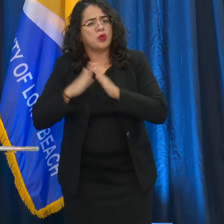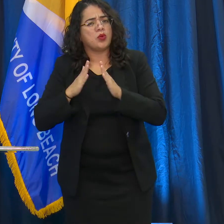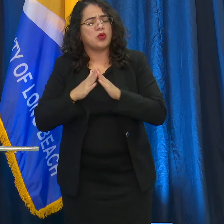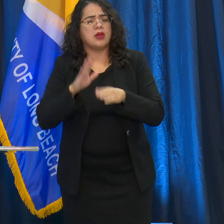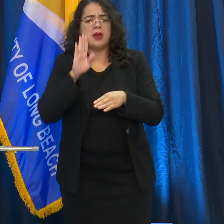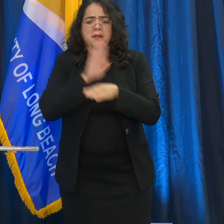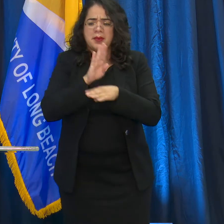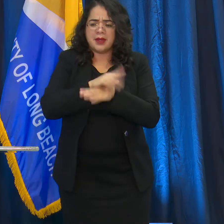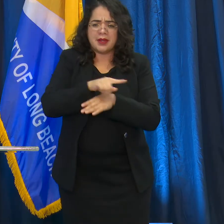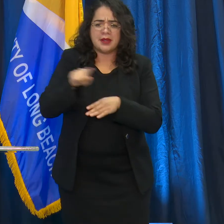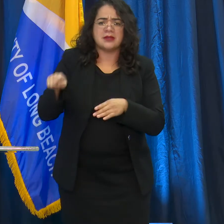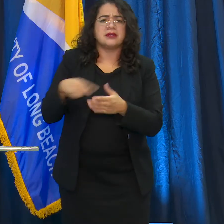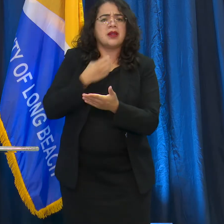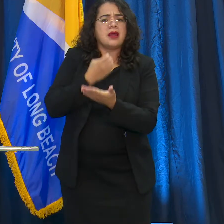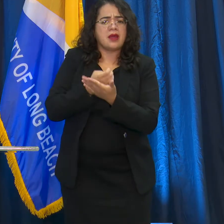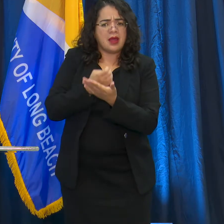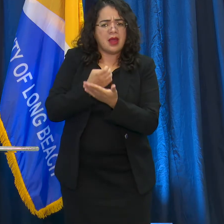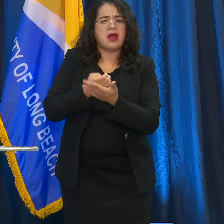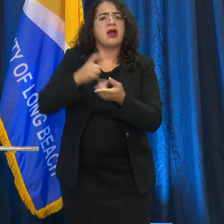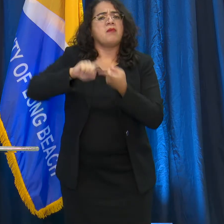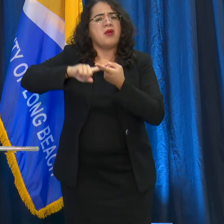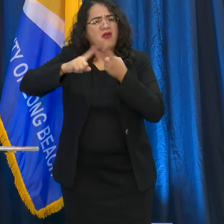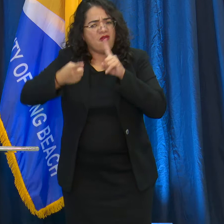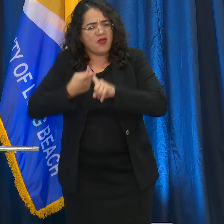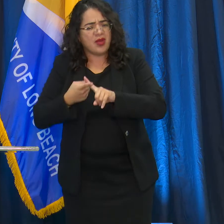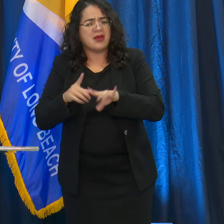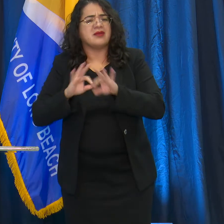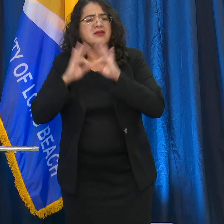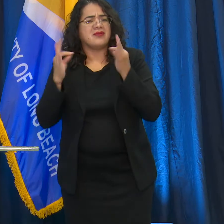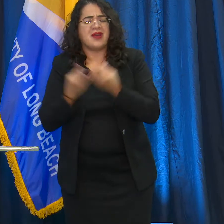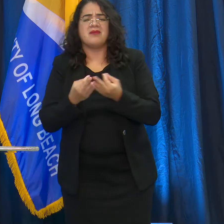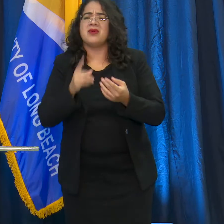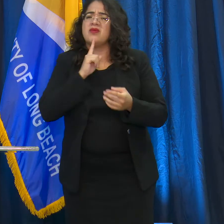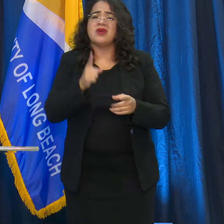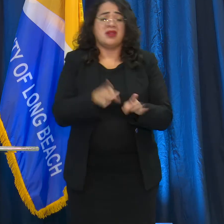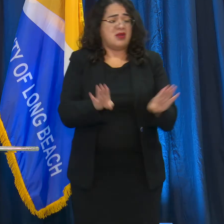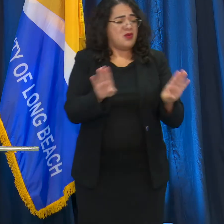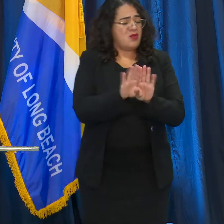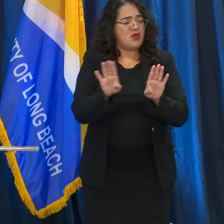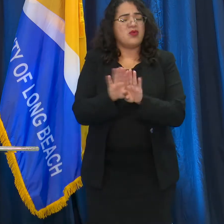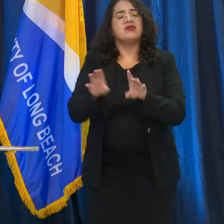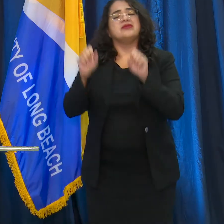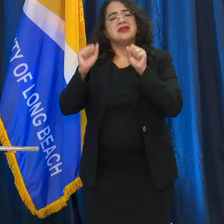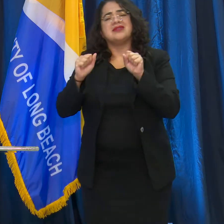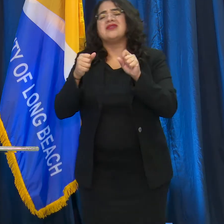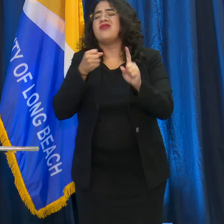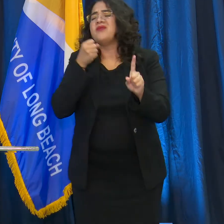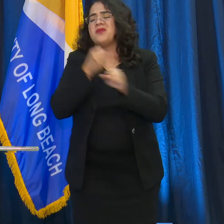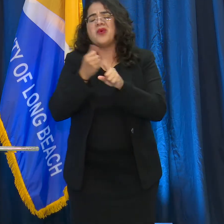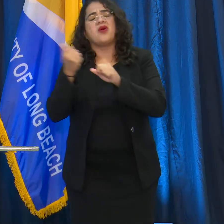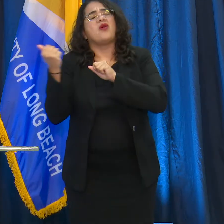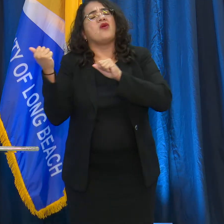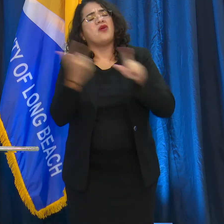hospitalizations, the closures of business-- they continue to impact everybody around us, and it's so important that we all do what we're supposed to do